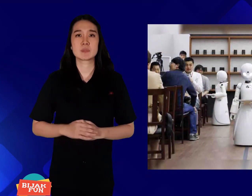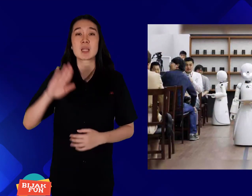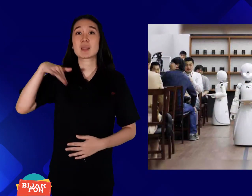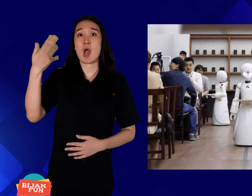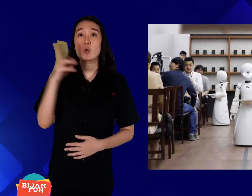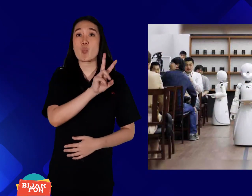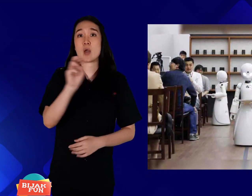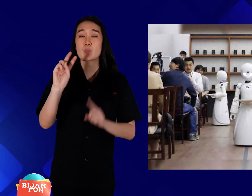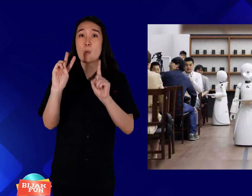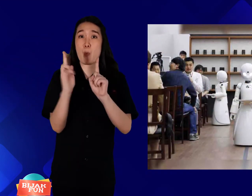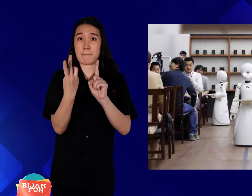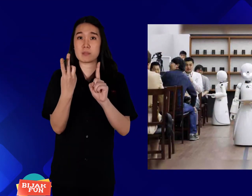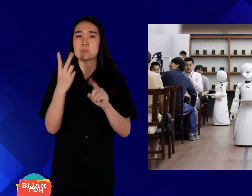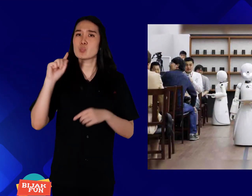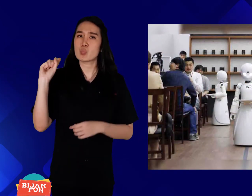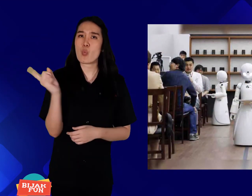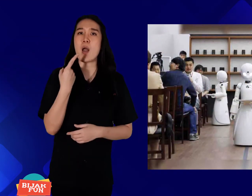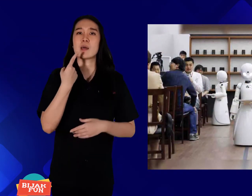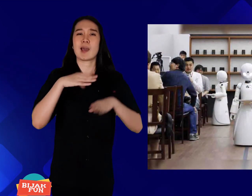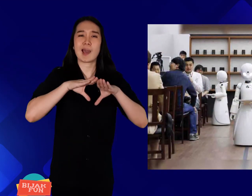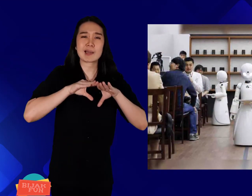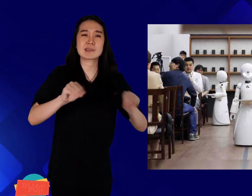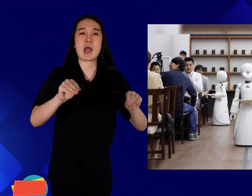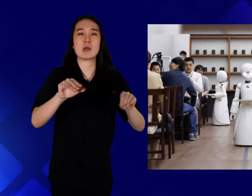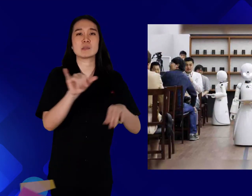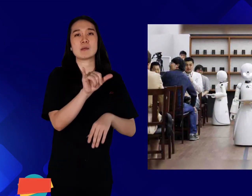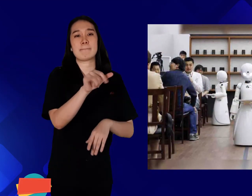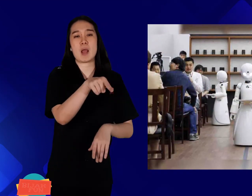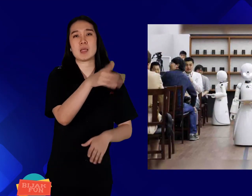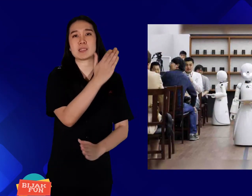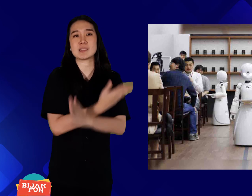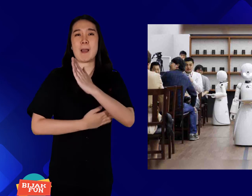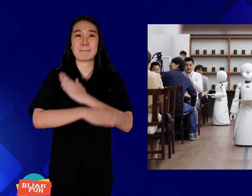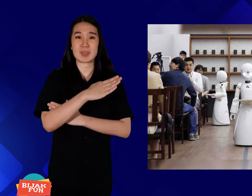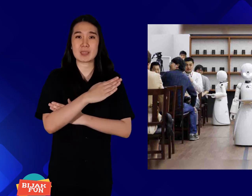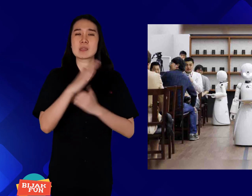In 2012 started working with Disabilities,